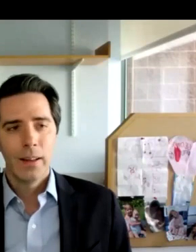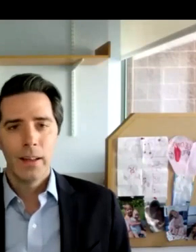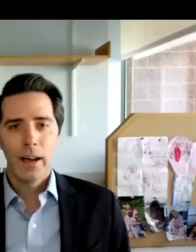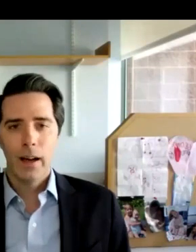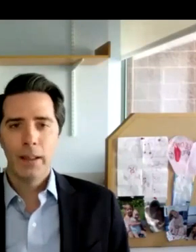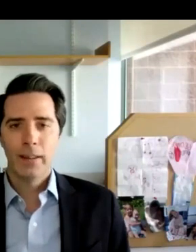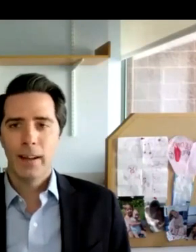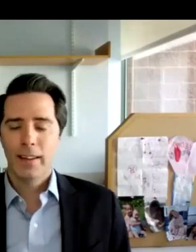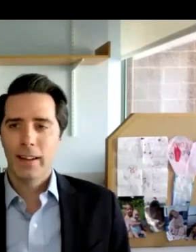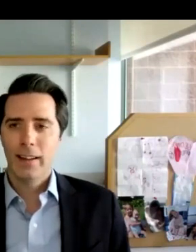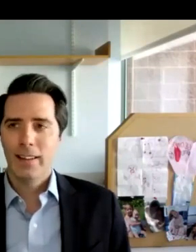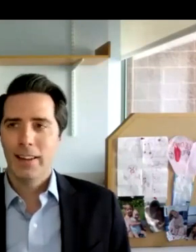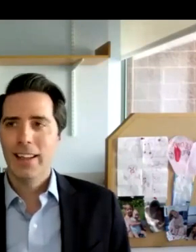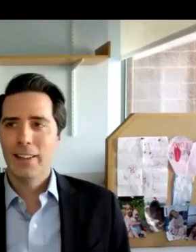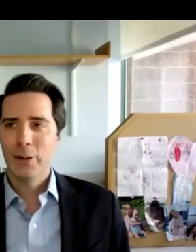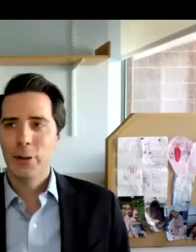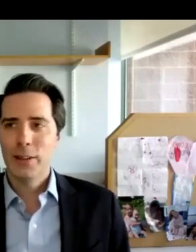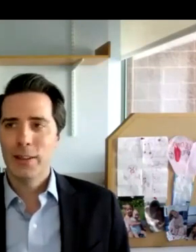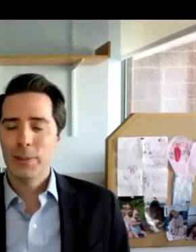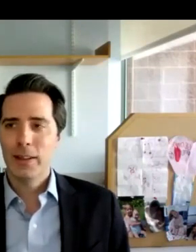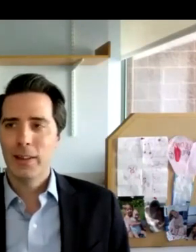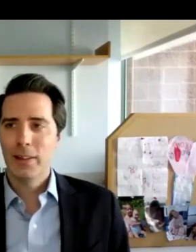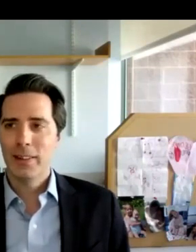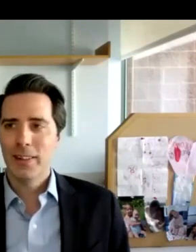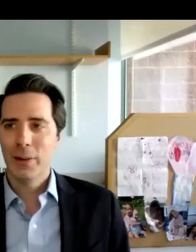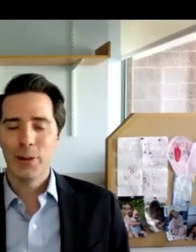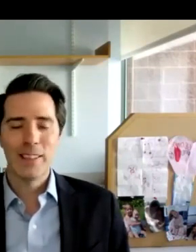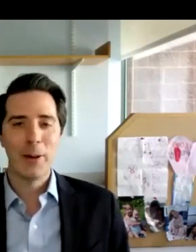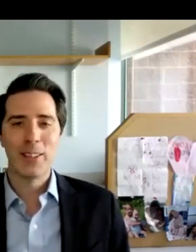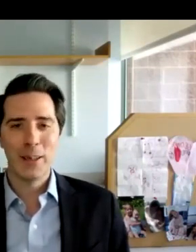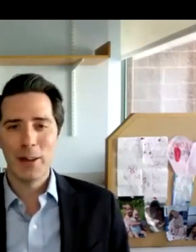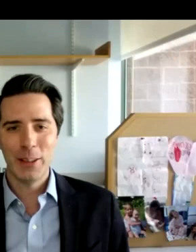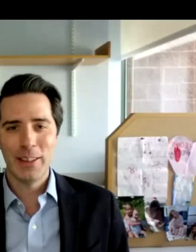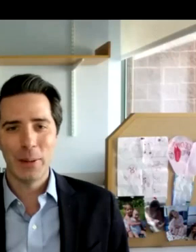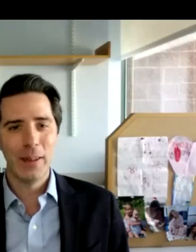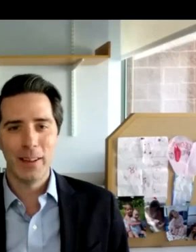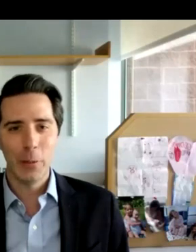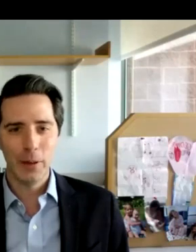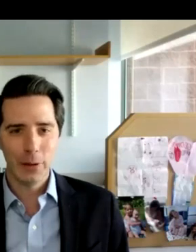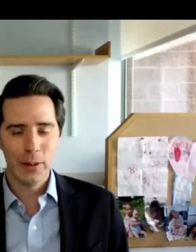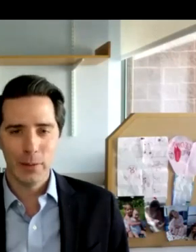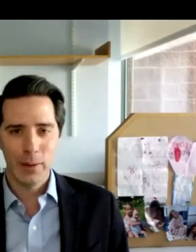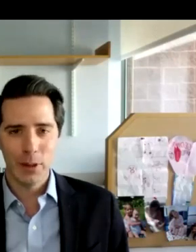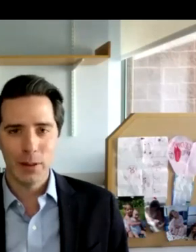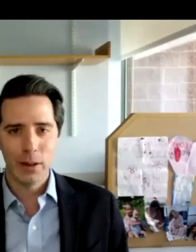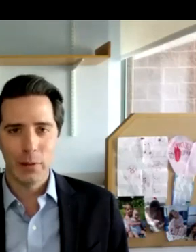yeah I mean again you could spend a whole seminar talking about gene therapy